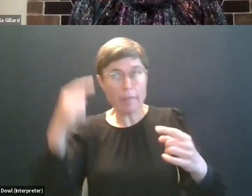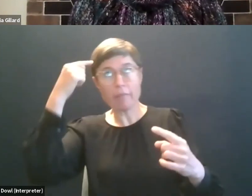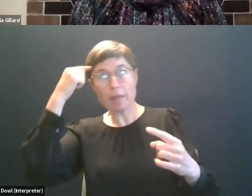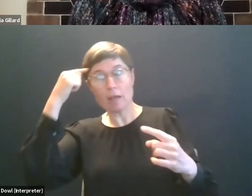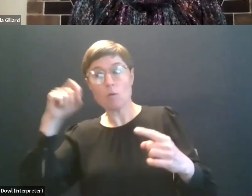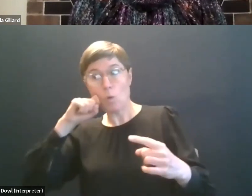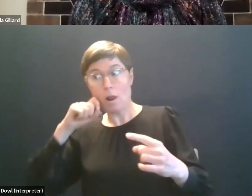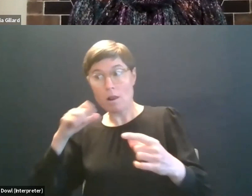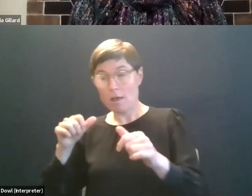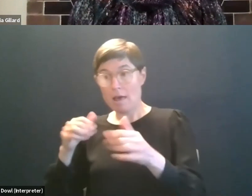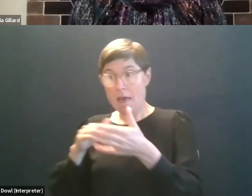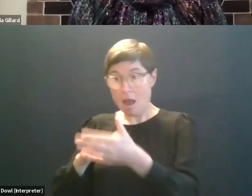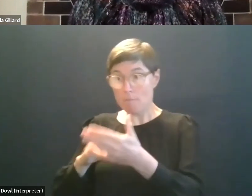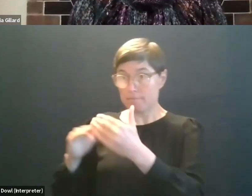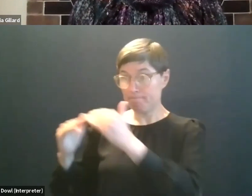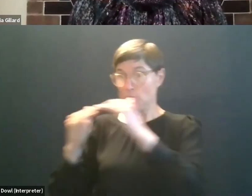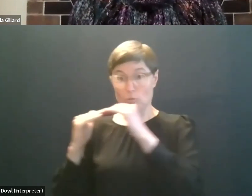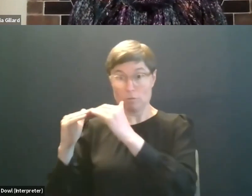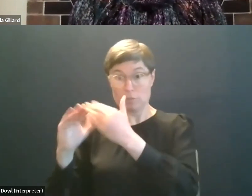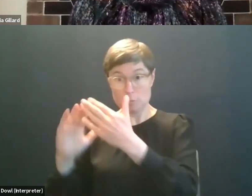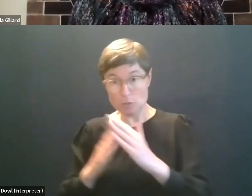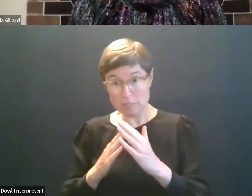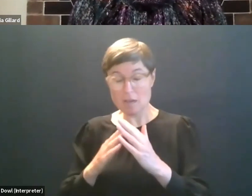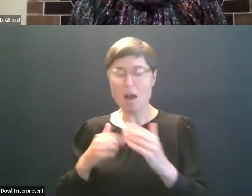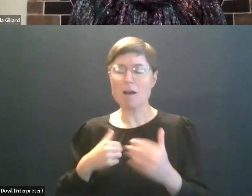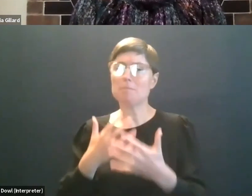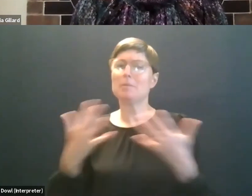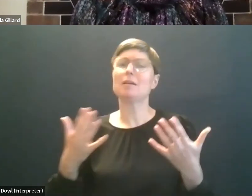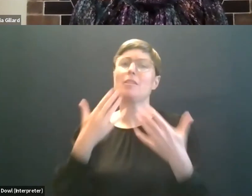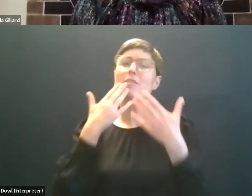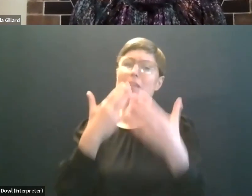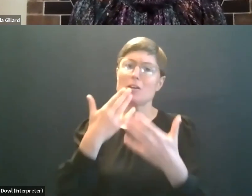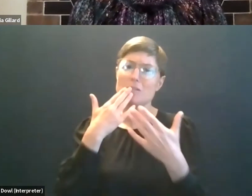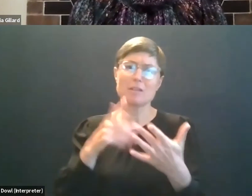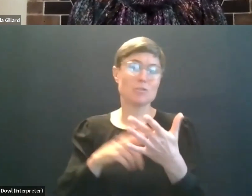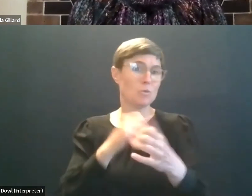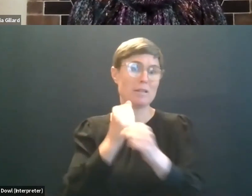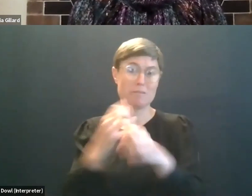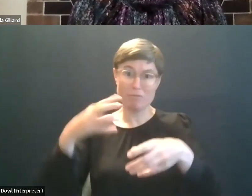So I'm so grateful to you, Julia Gillard, for joining in this conversation with us today.